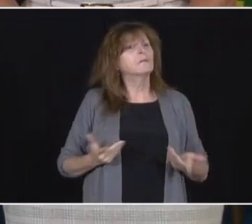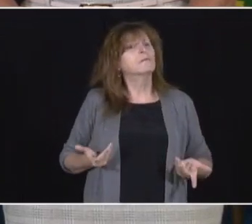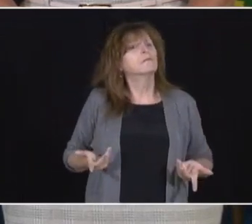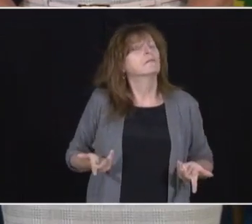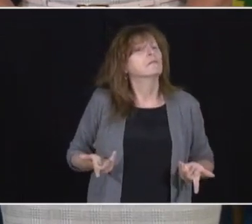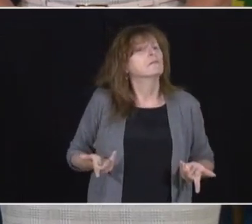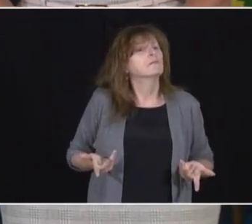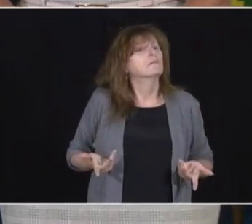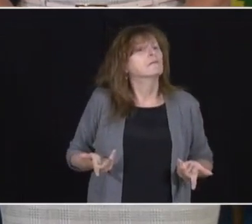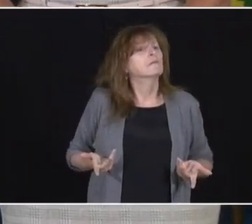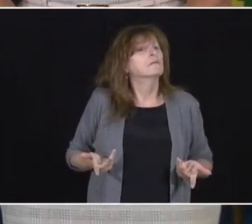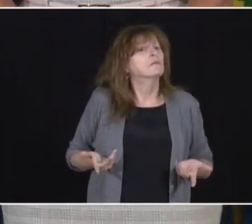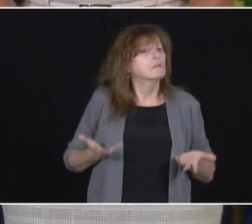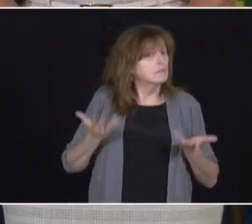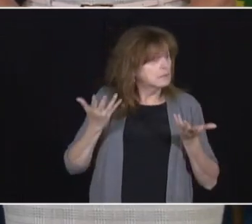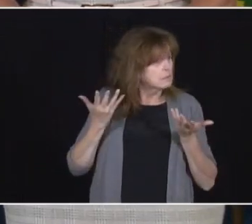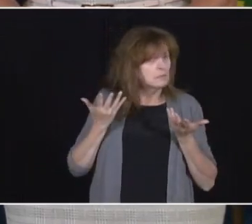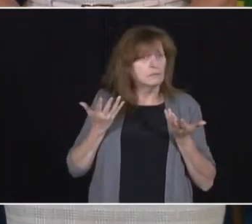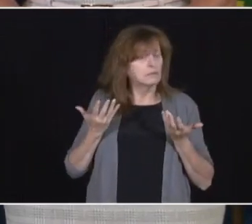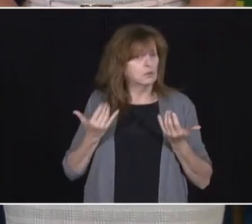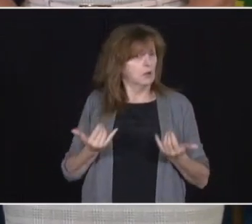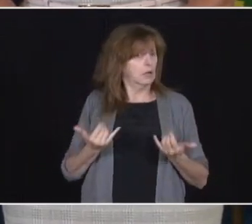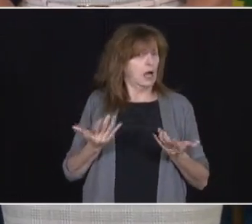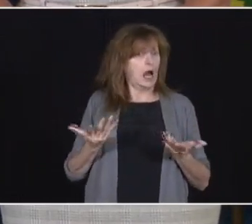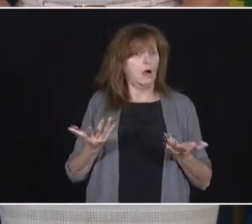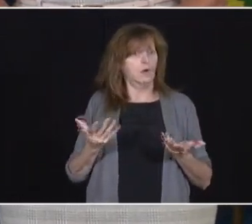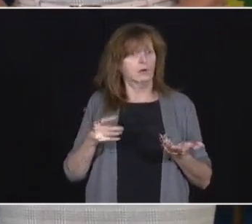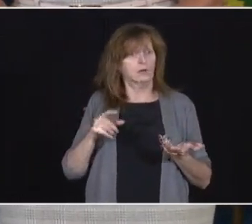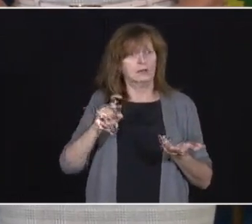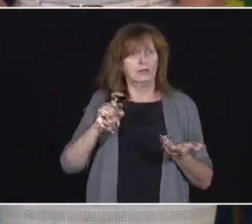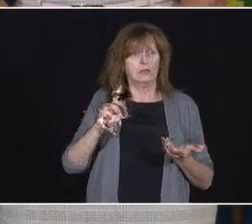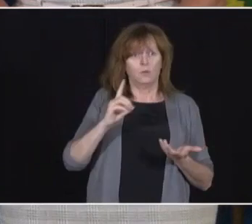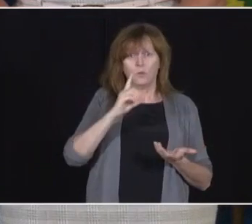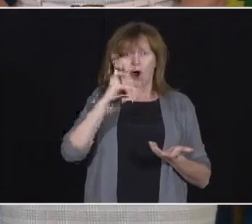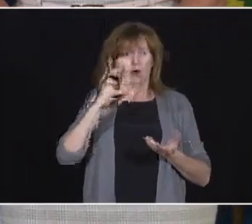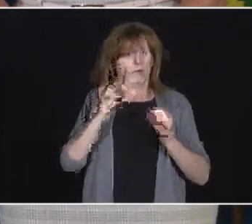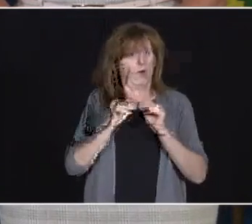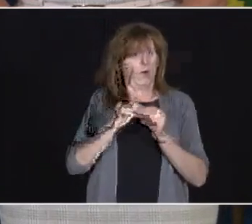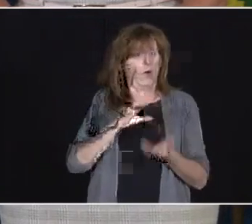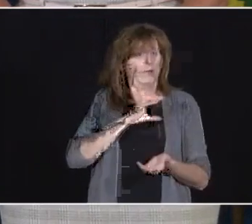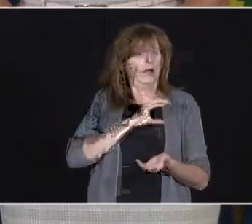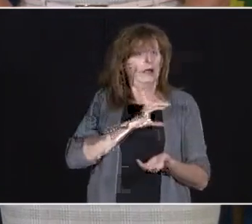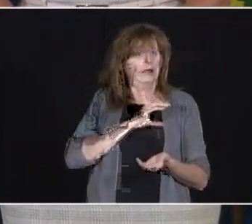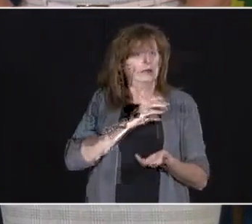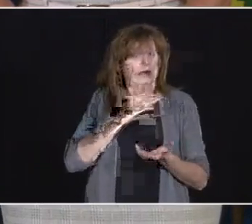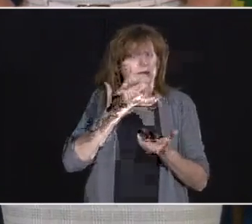I agree, there should be better training for the police and the situations. And bringing someone, an expert along with them.